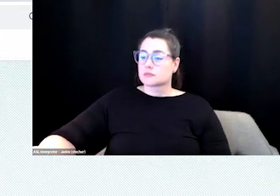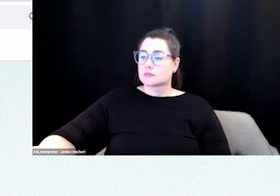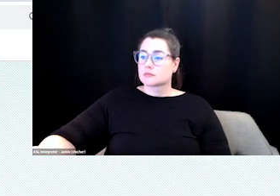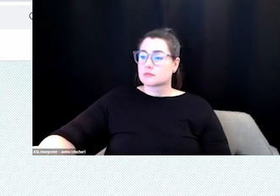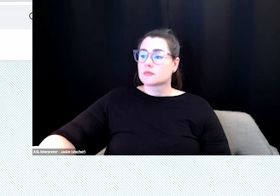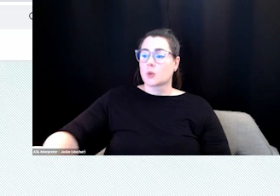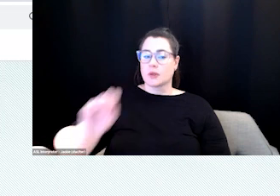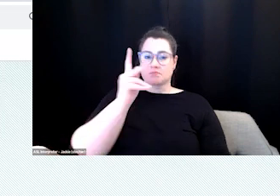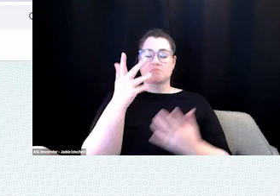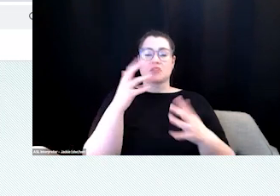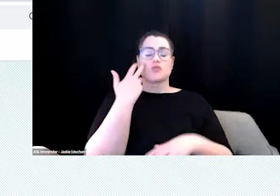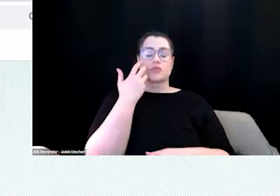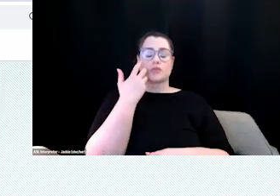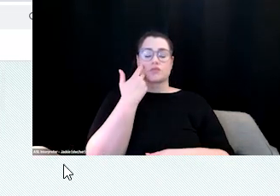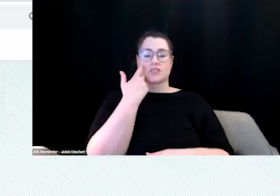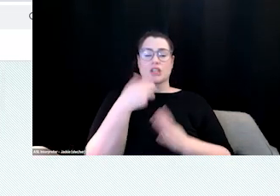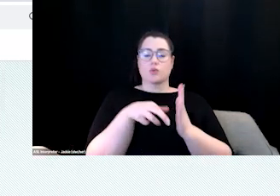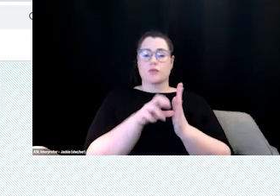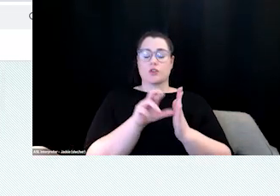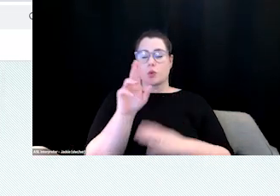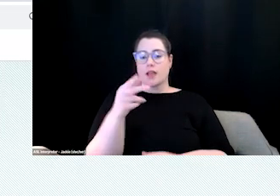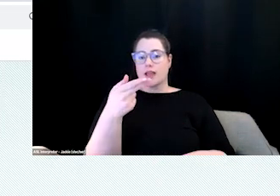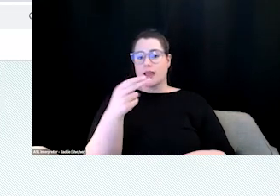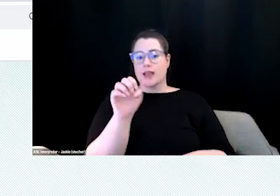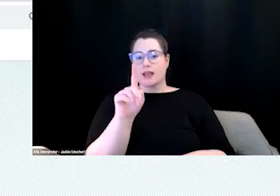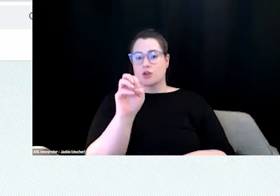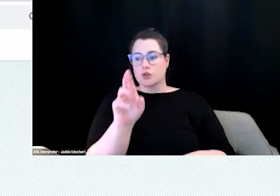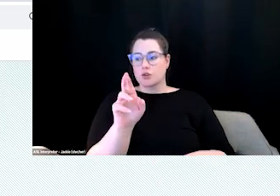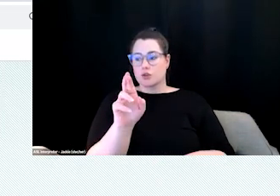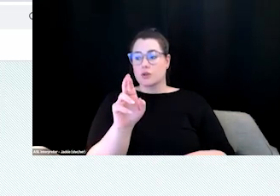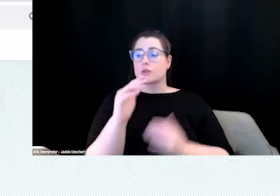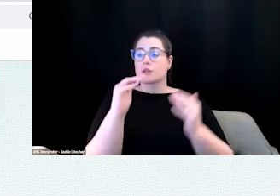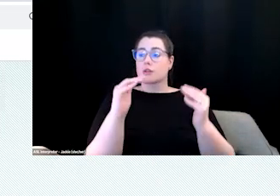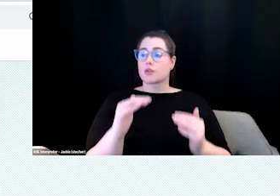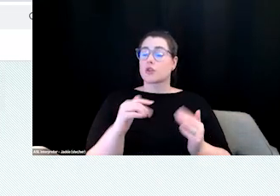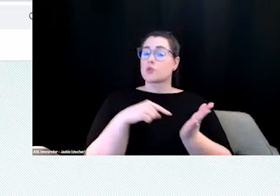On the upper right-hand side is your due date. So it's required. Just make sure that is selected.